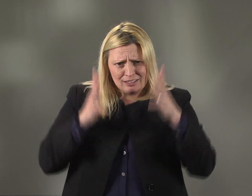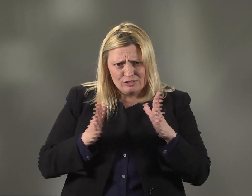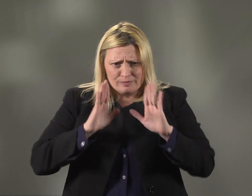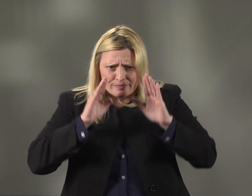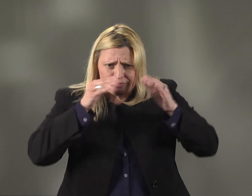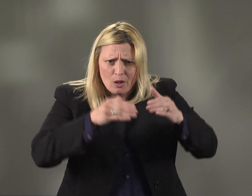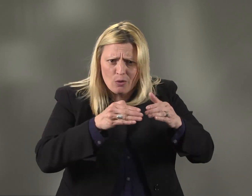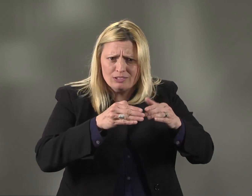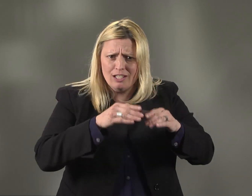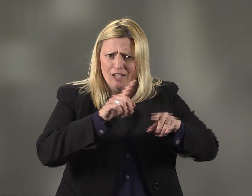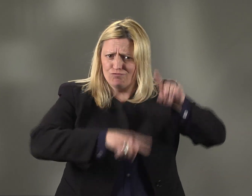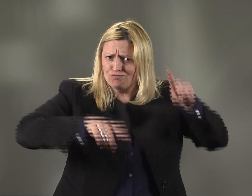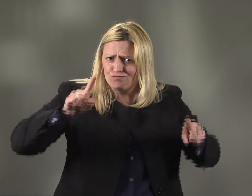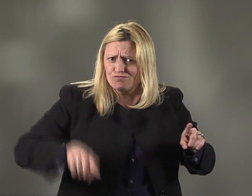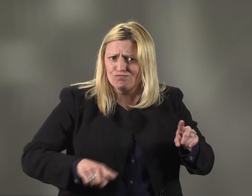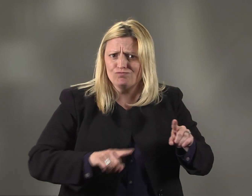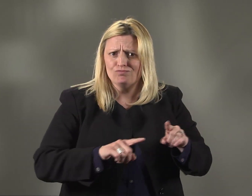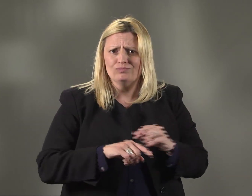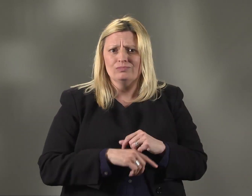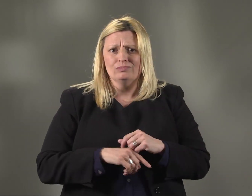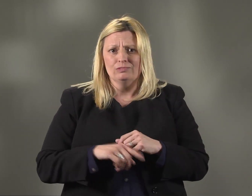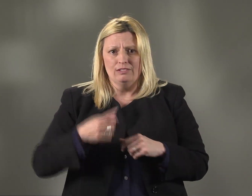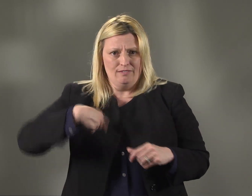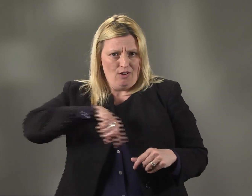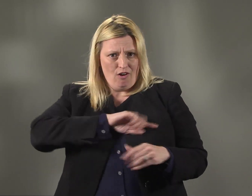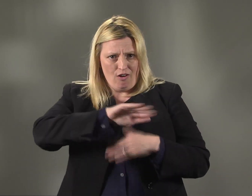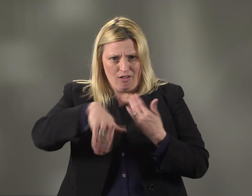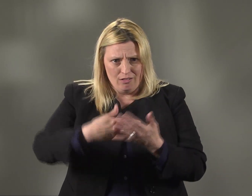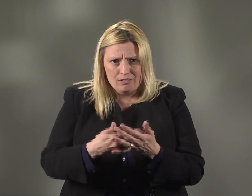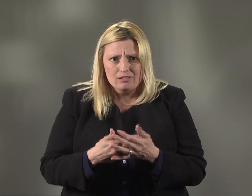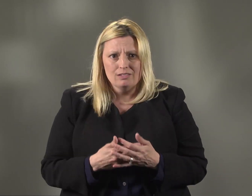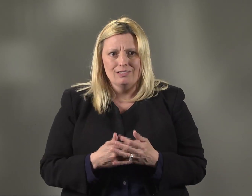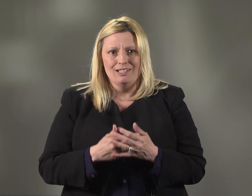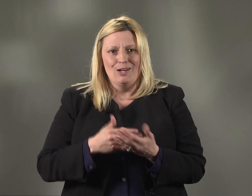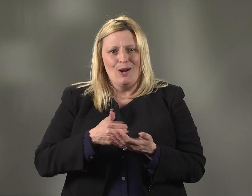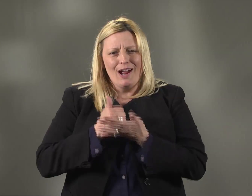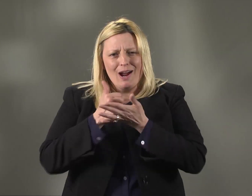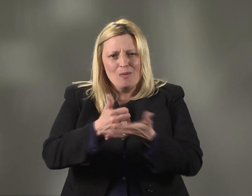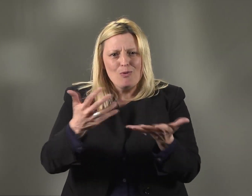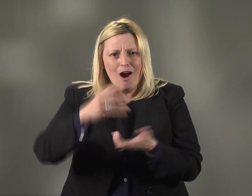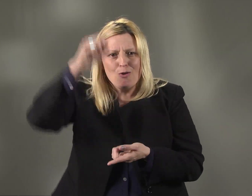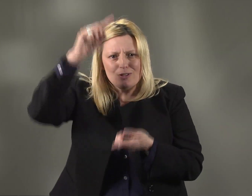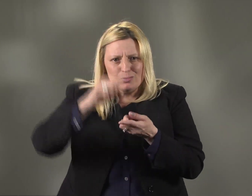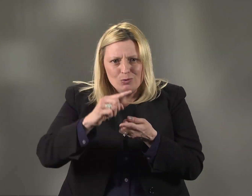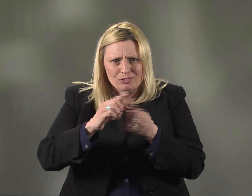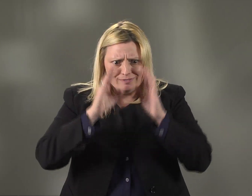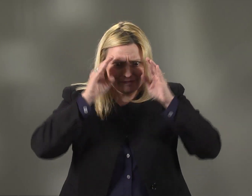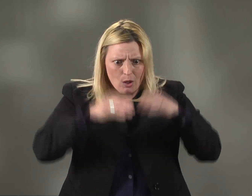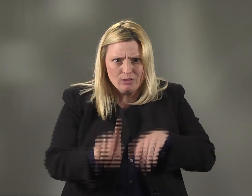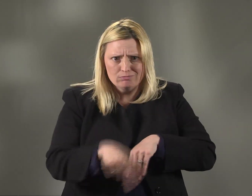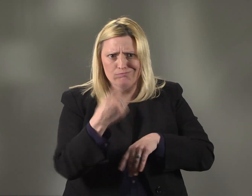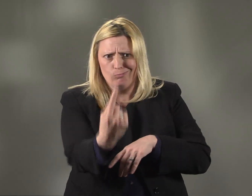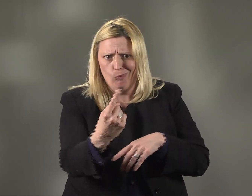When teachers focus on differences of all of us, it reduces the focus on one student.